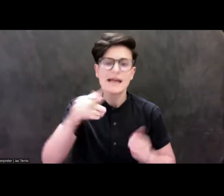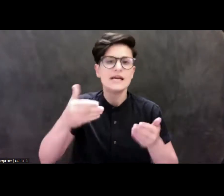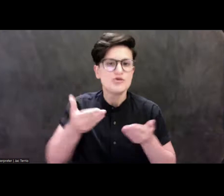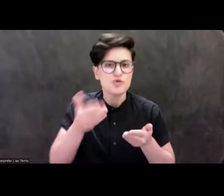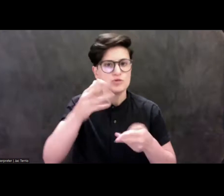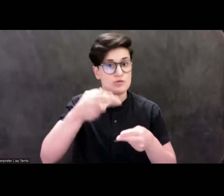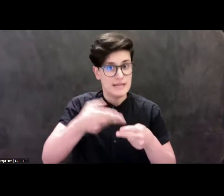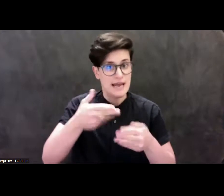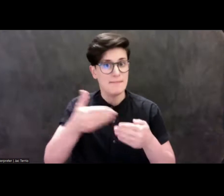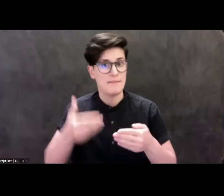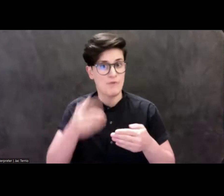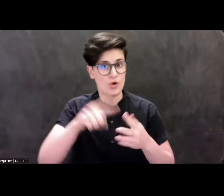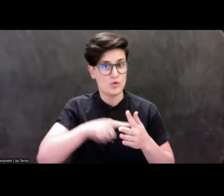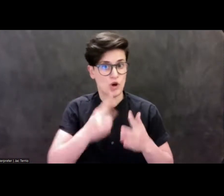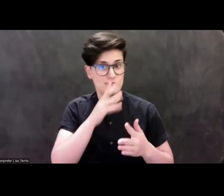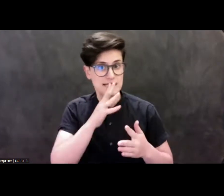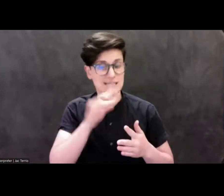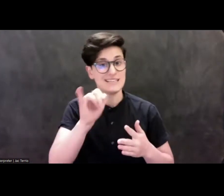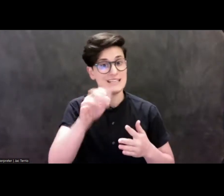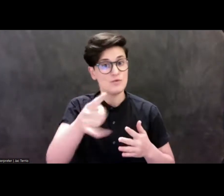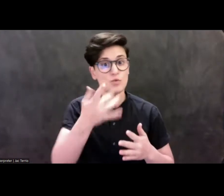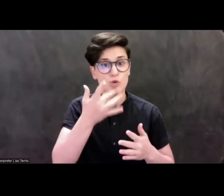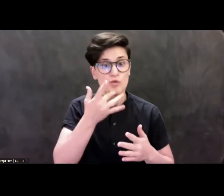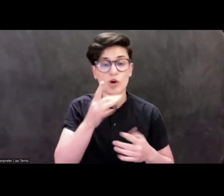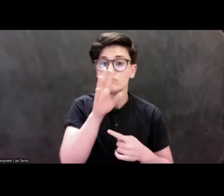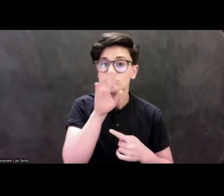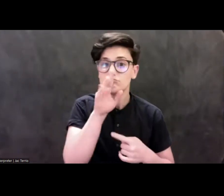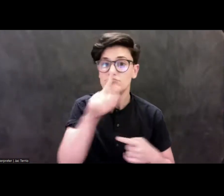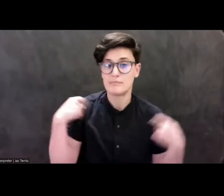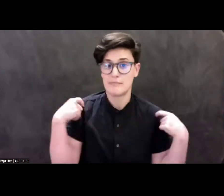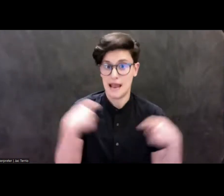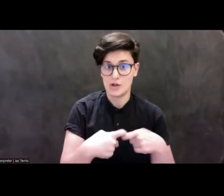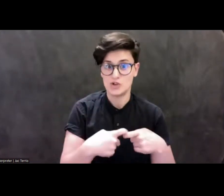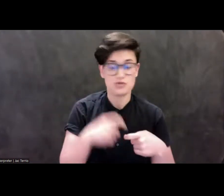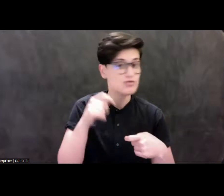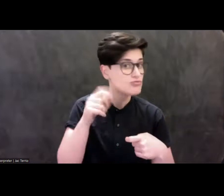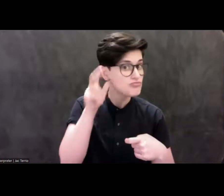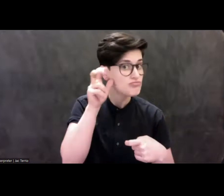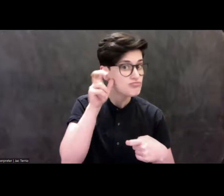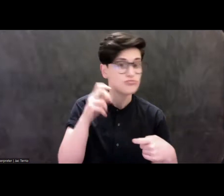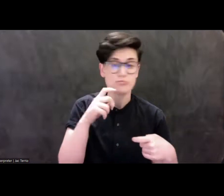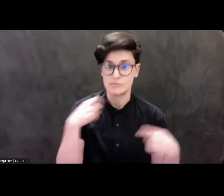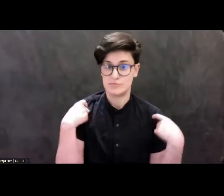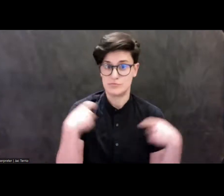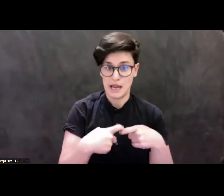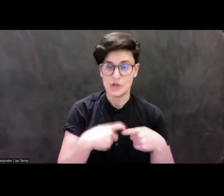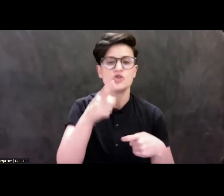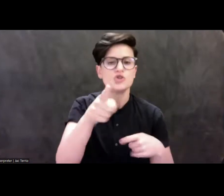If you want to hear the meeting in Spanish, please click on the interpretation icon at the bottom of your screen and choose Spanish.